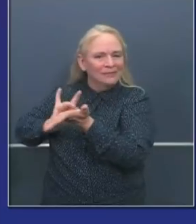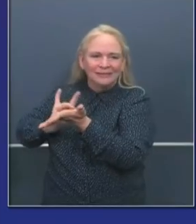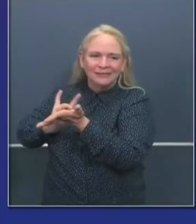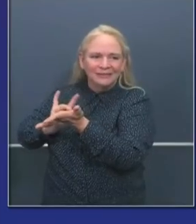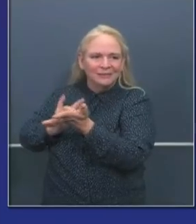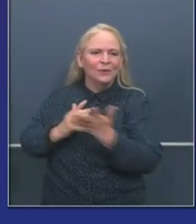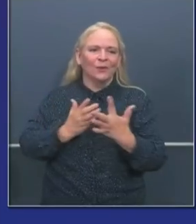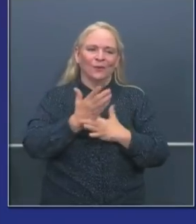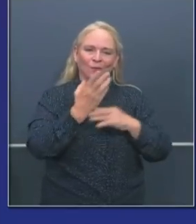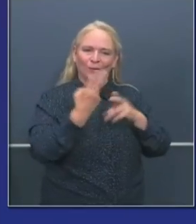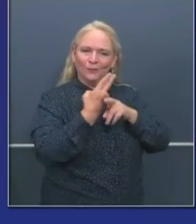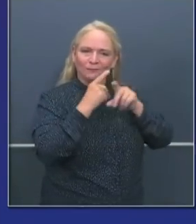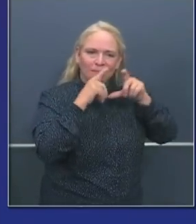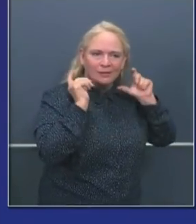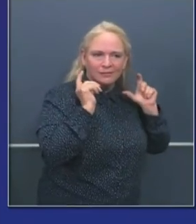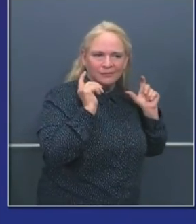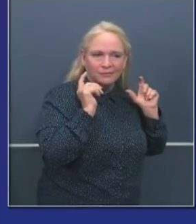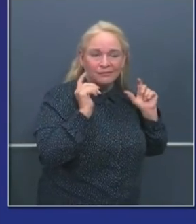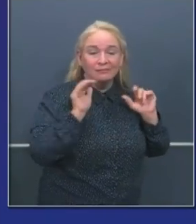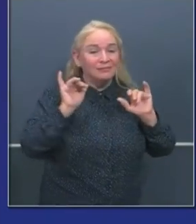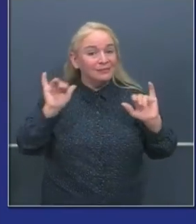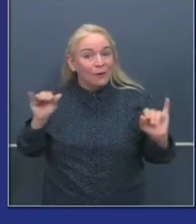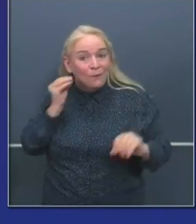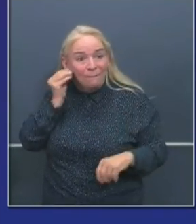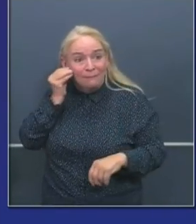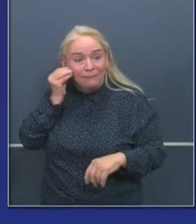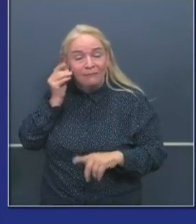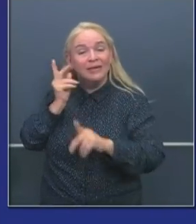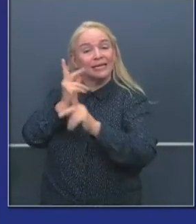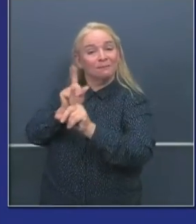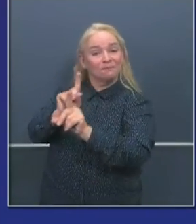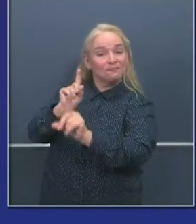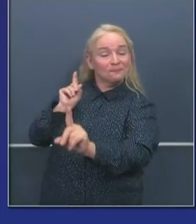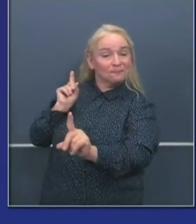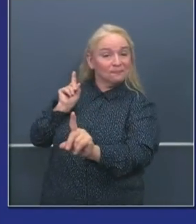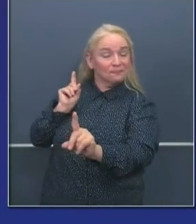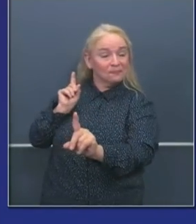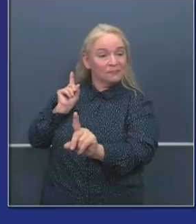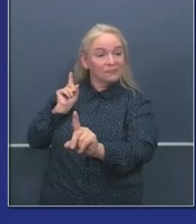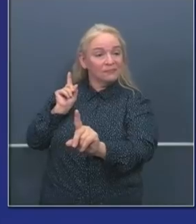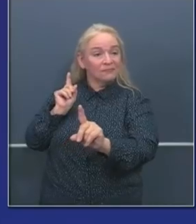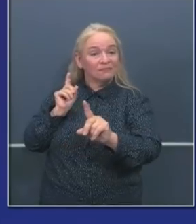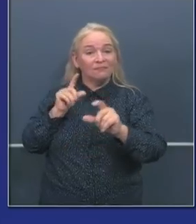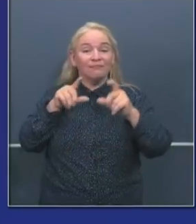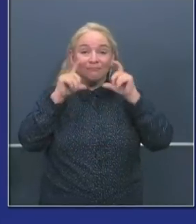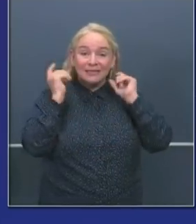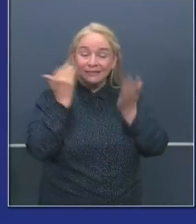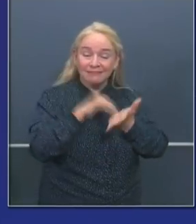PHARMACEUTICAL INTERVENTION THAT IS THE MOST IMPACTFUL OUTSIDE OF STAYING AT HOME,